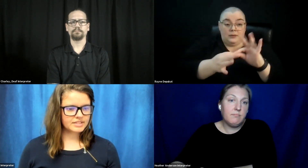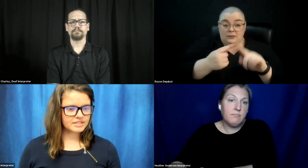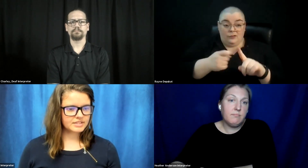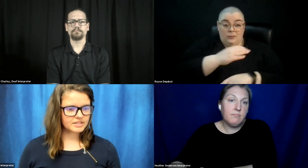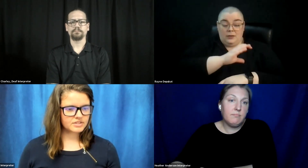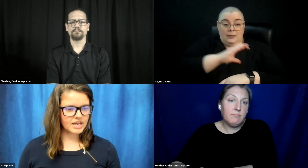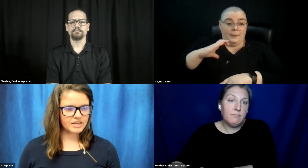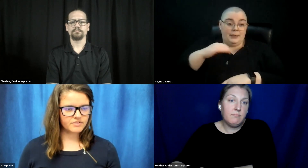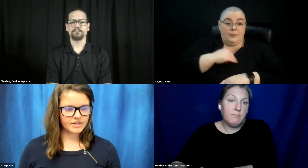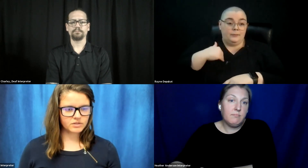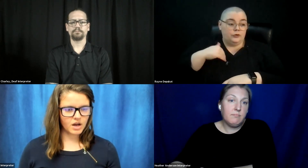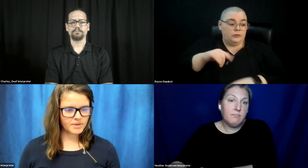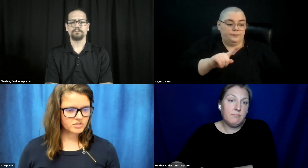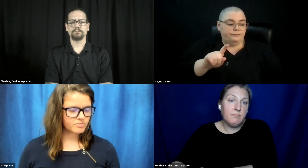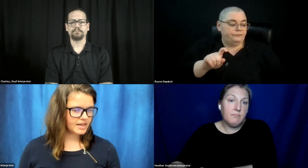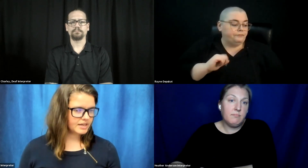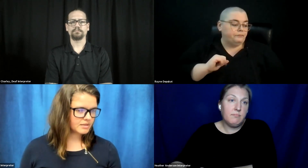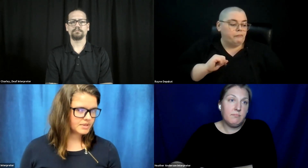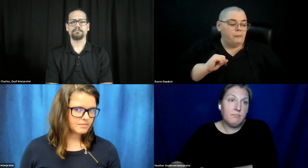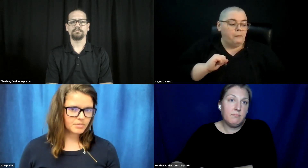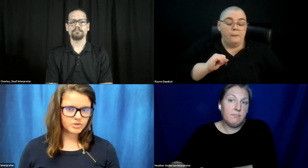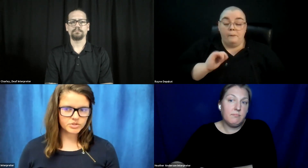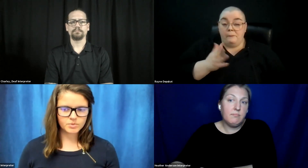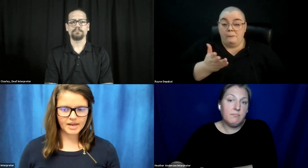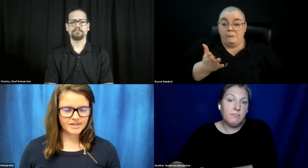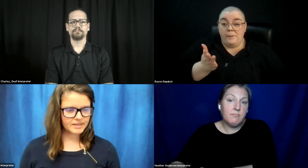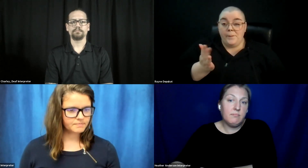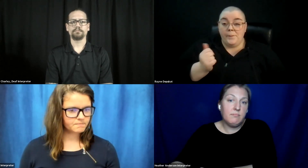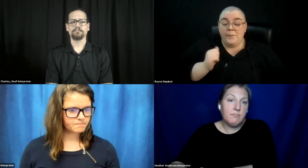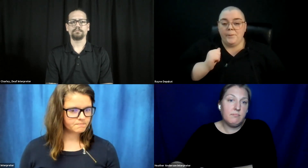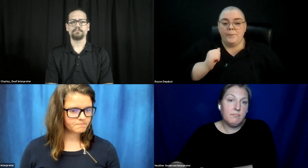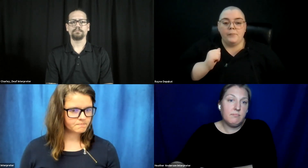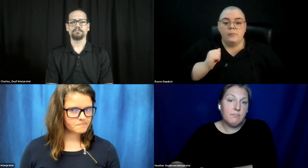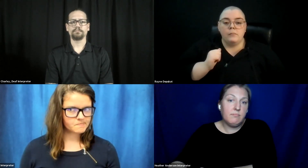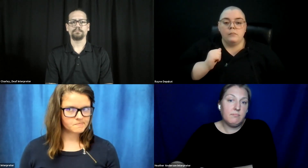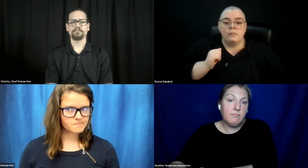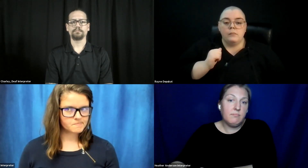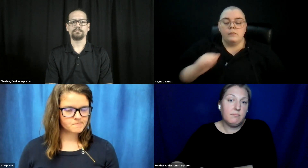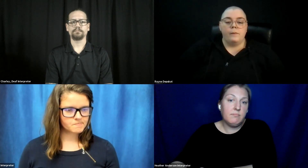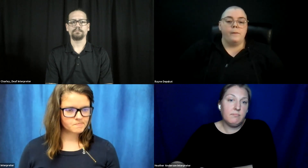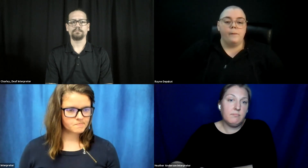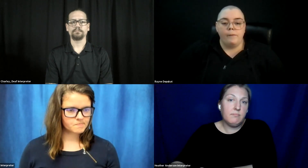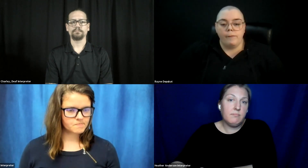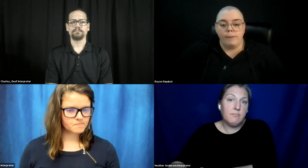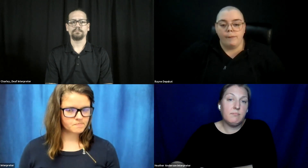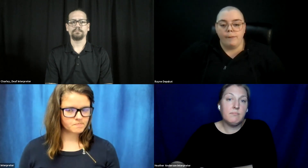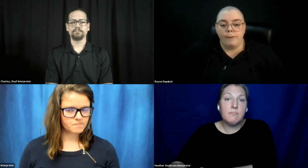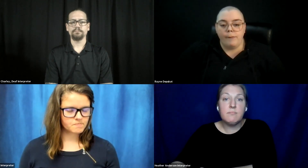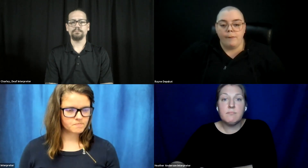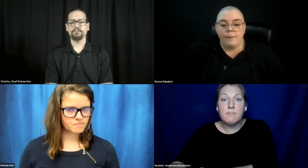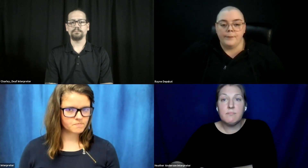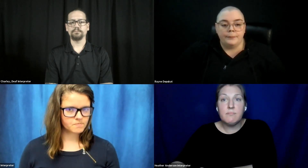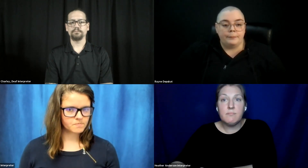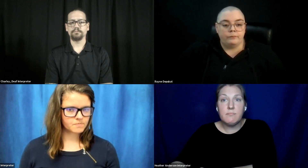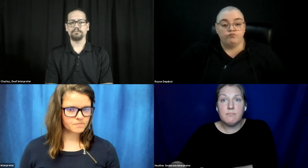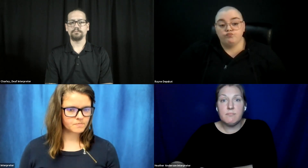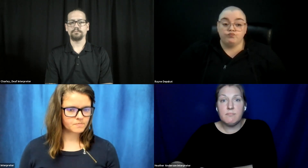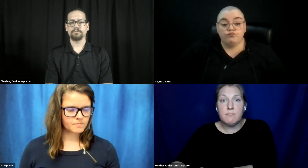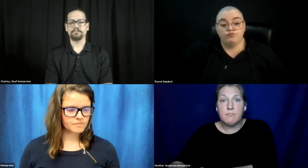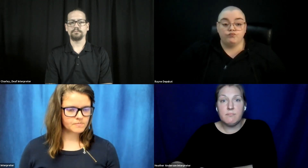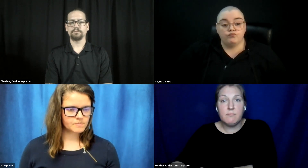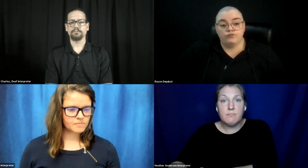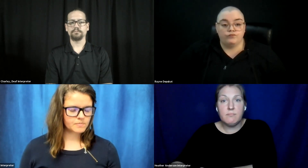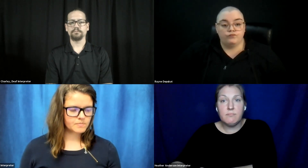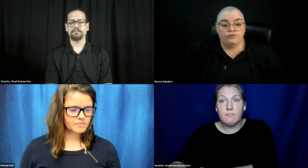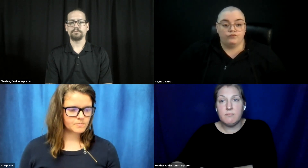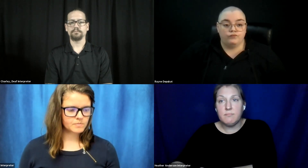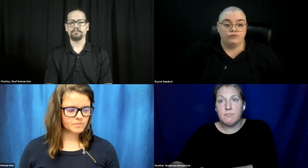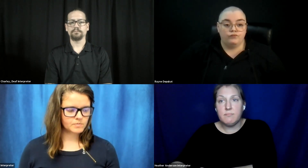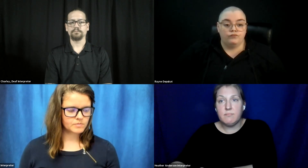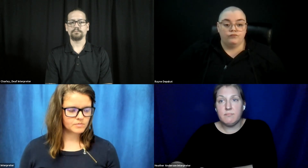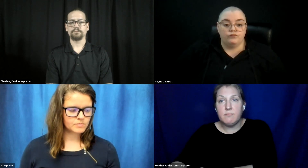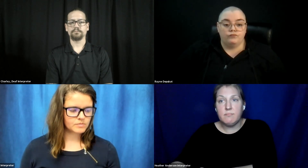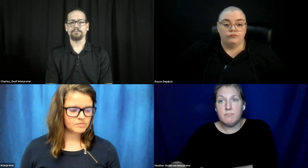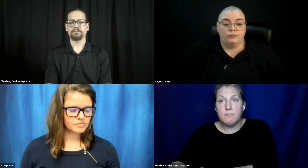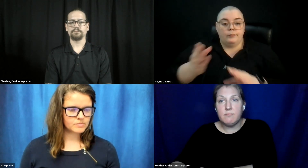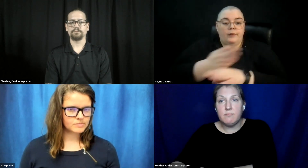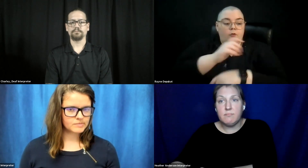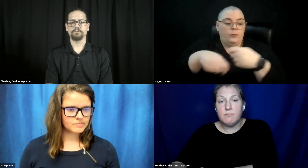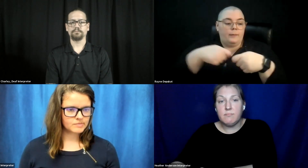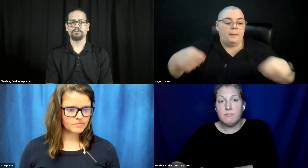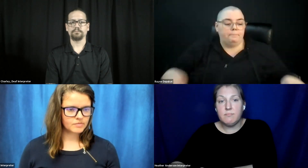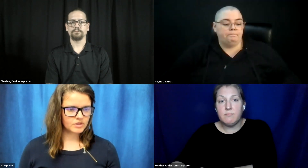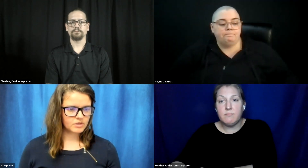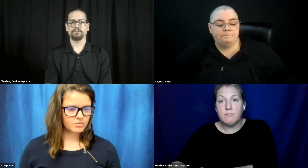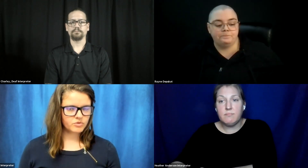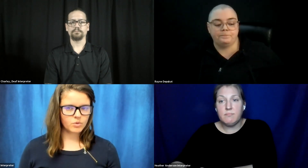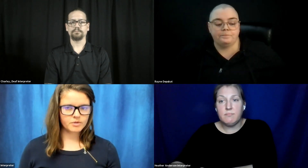So, unless there's any final comments from any committee members, do we have any.